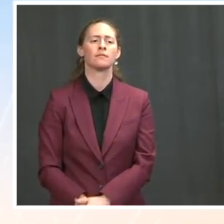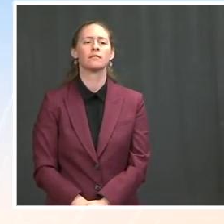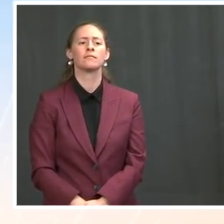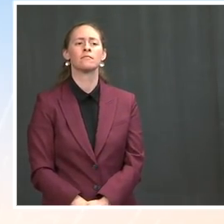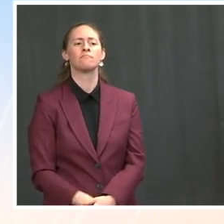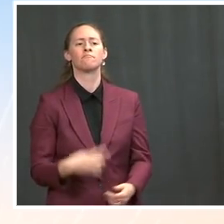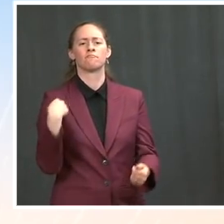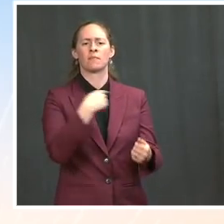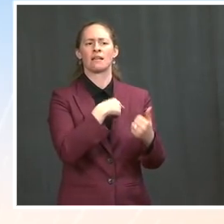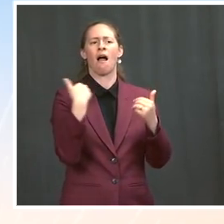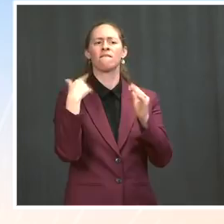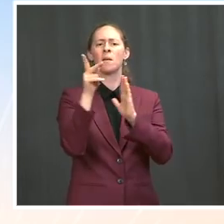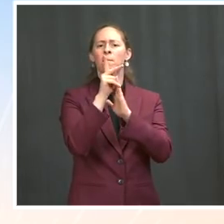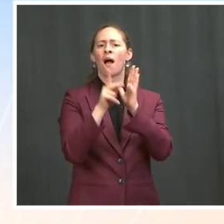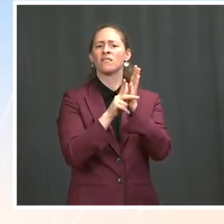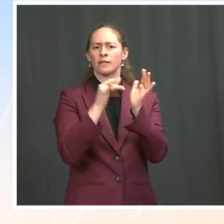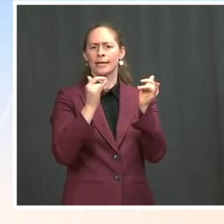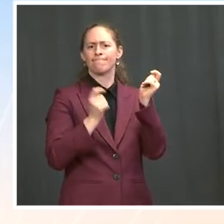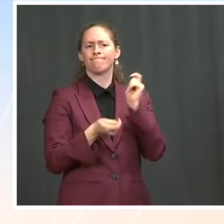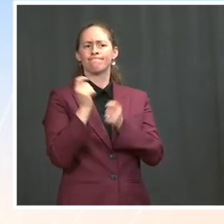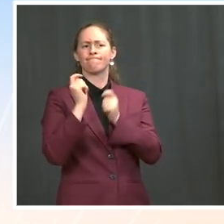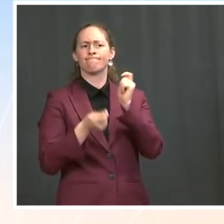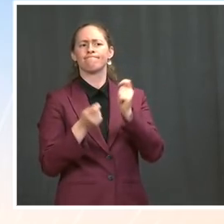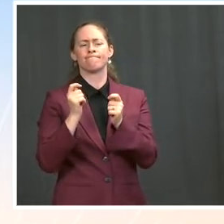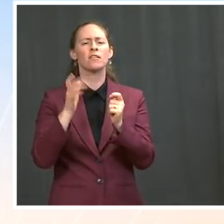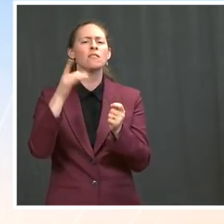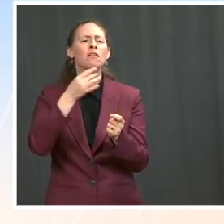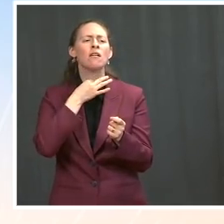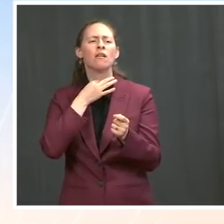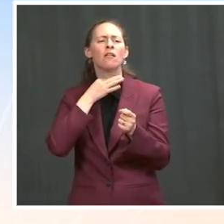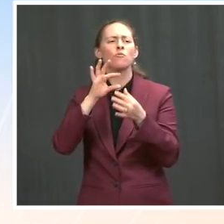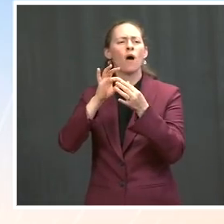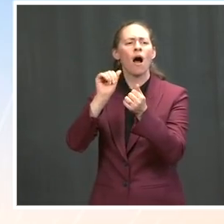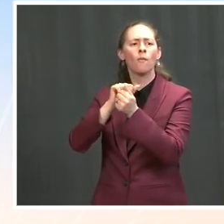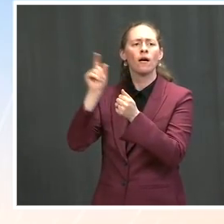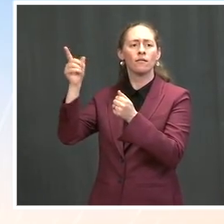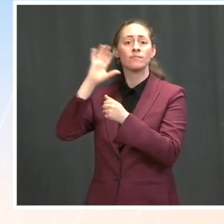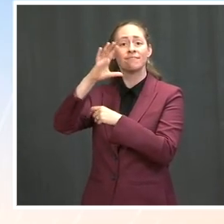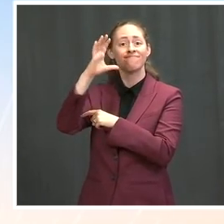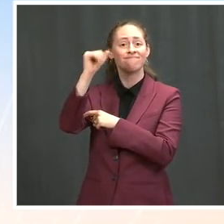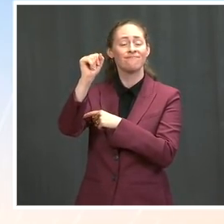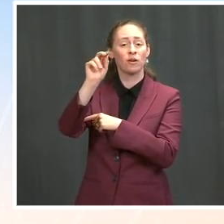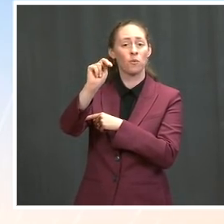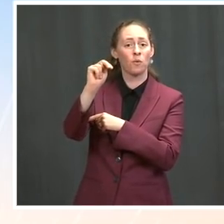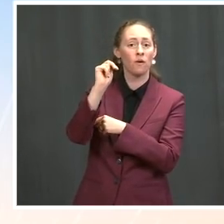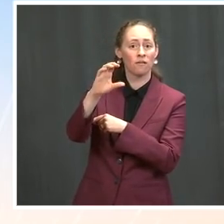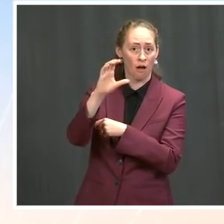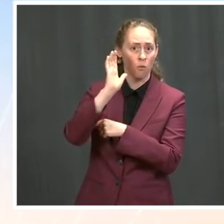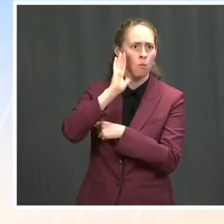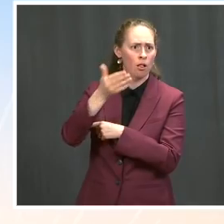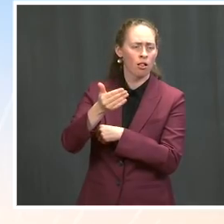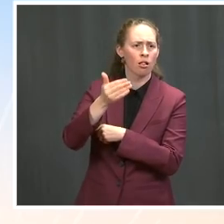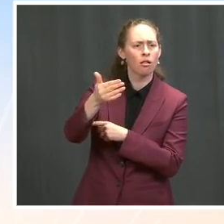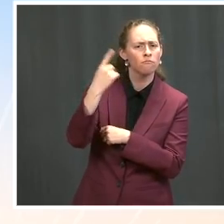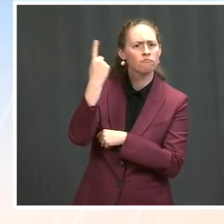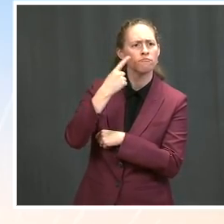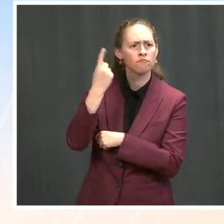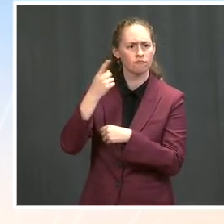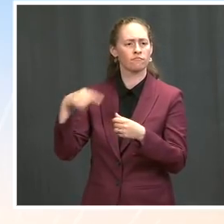The Press: And then in terms of the President's trip later on this week to North Carolina, the White House -- the administration said early on that when it came to vaccine hesitancy,